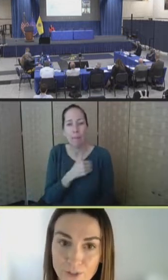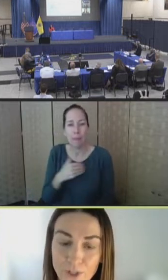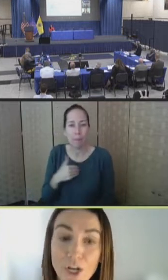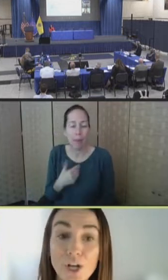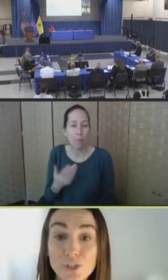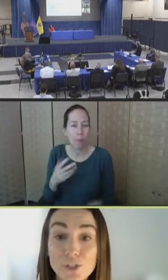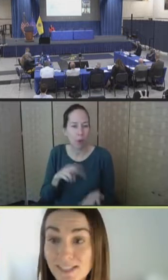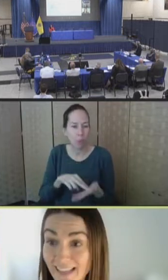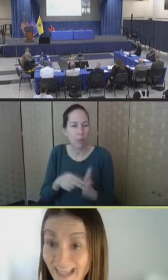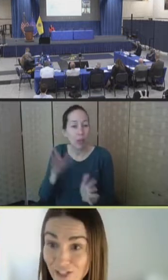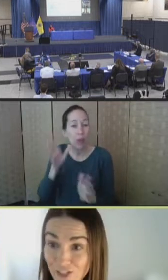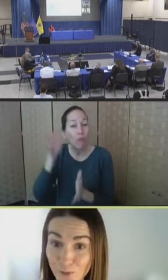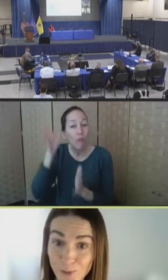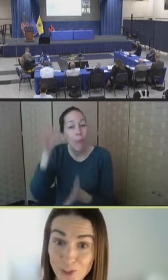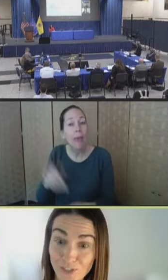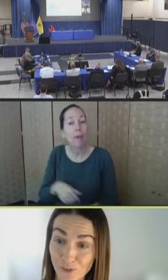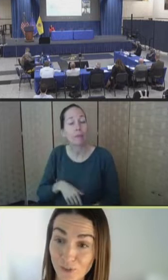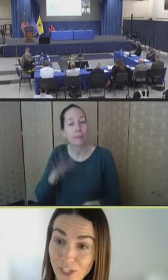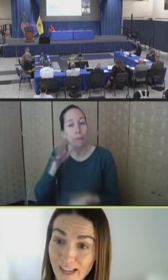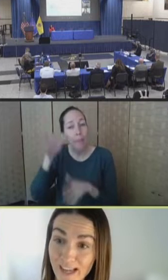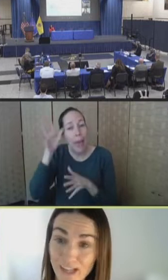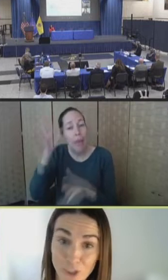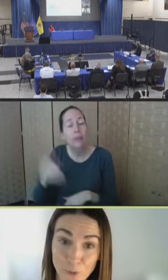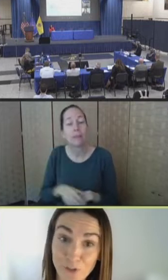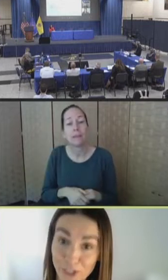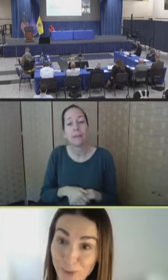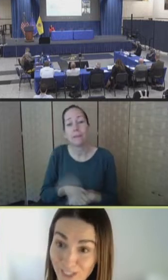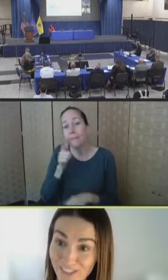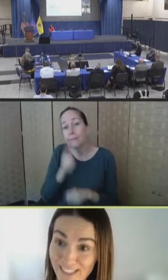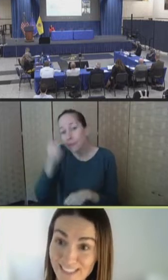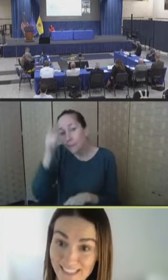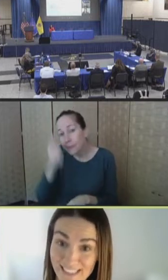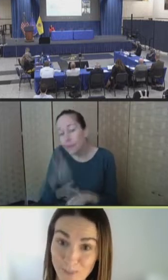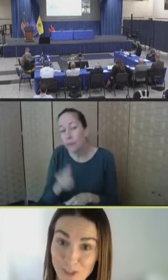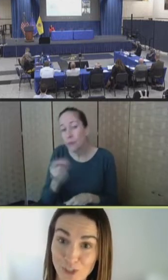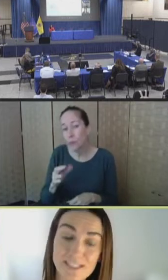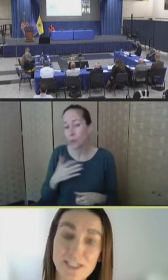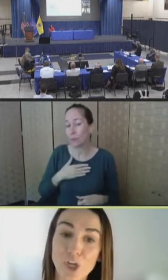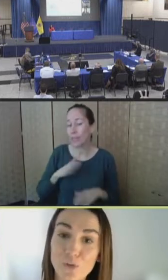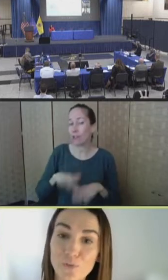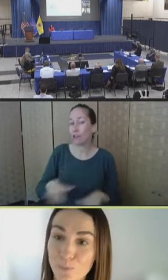So, this age distribution that you're looking at, you know, very quickly demonstrates that COVID